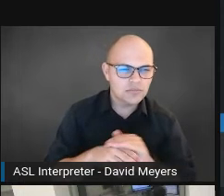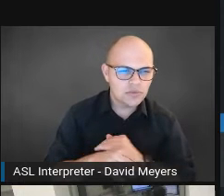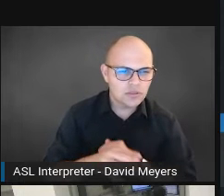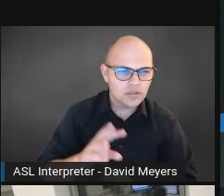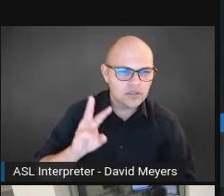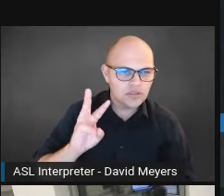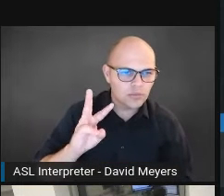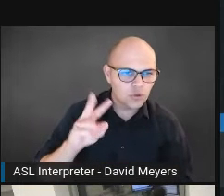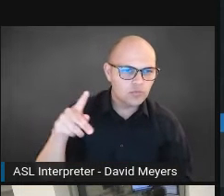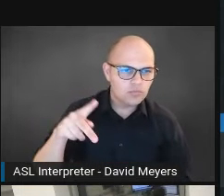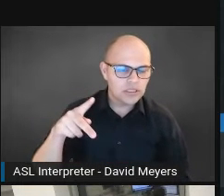It's quite popular.